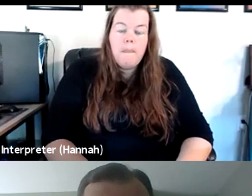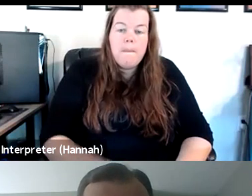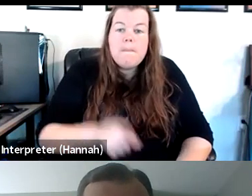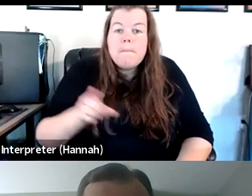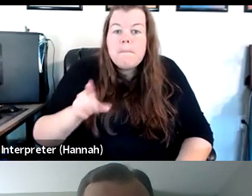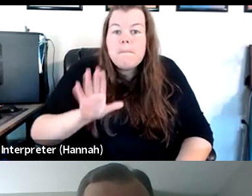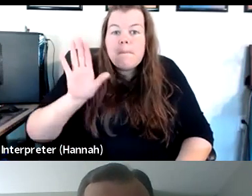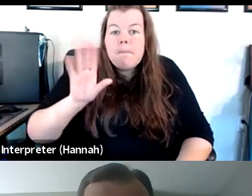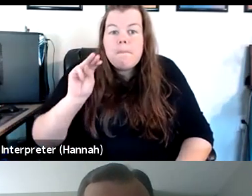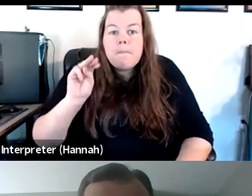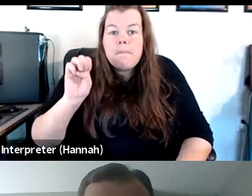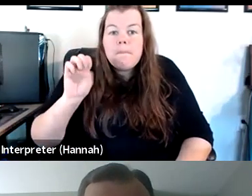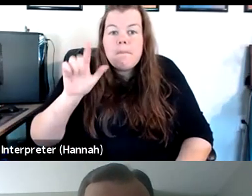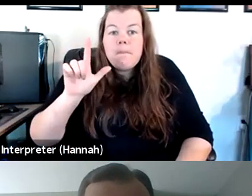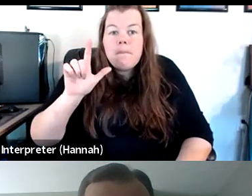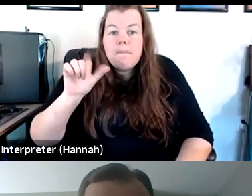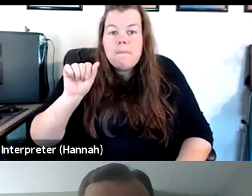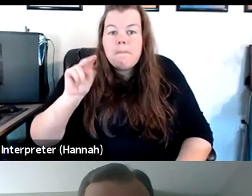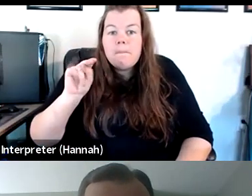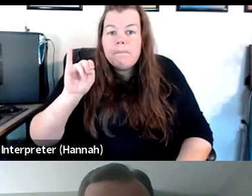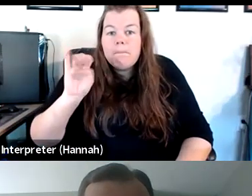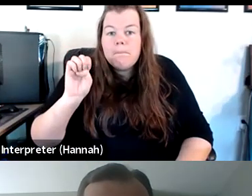Can I be on the Steering Committee?